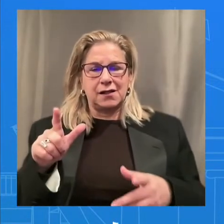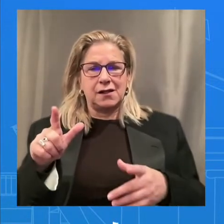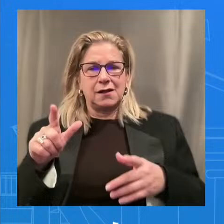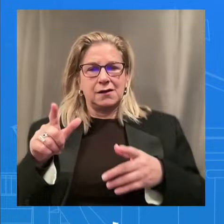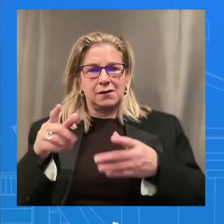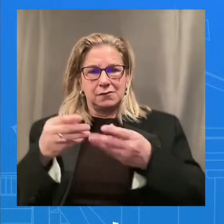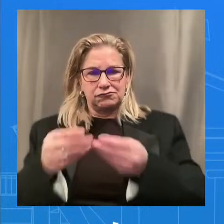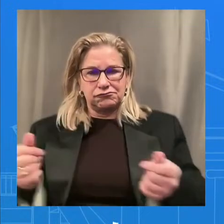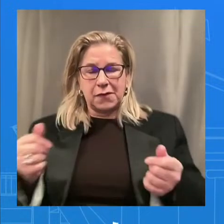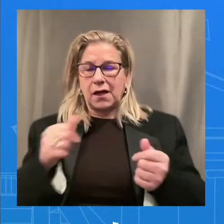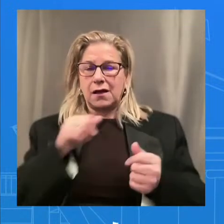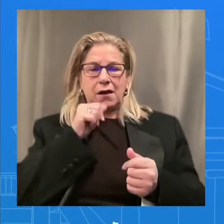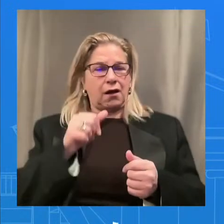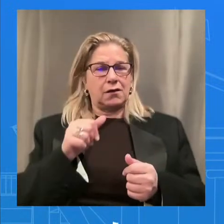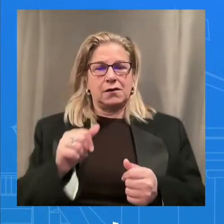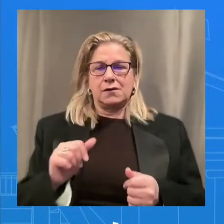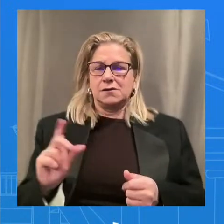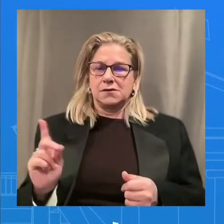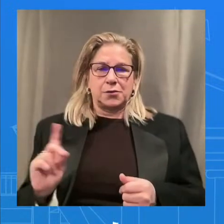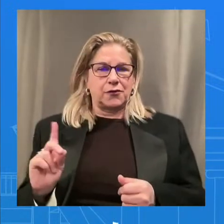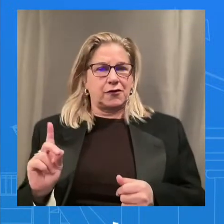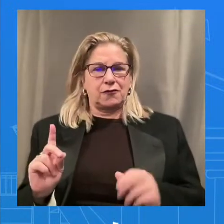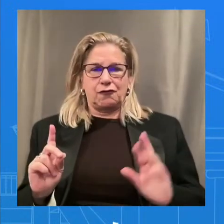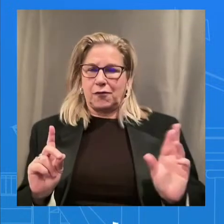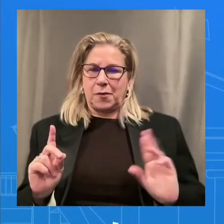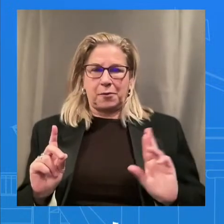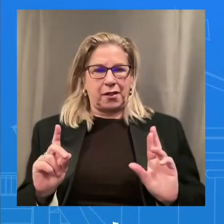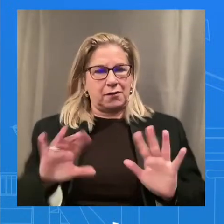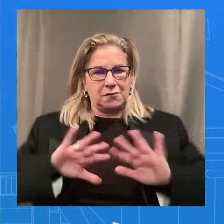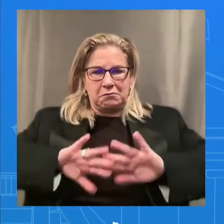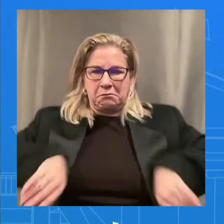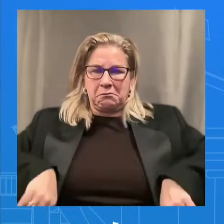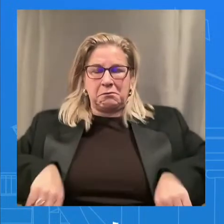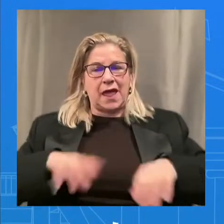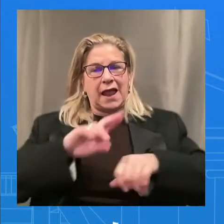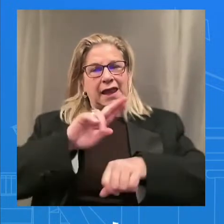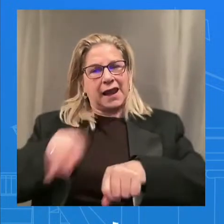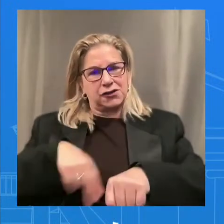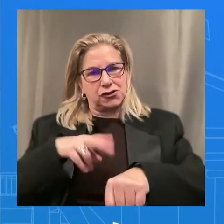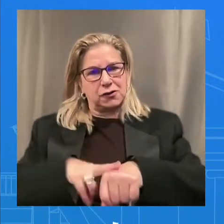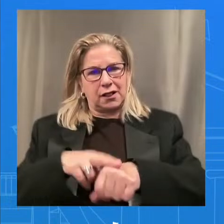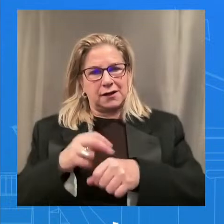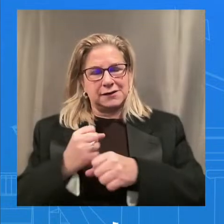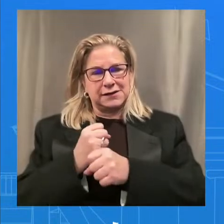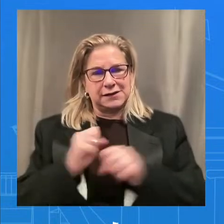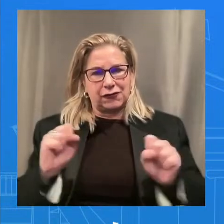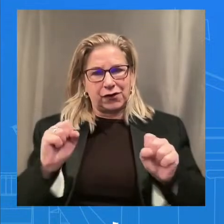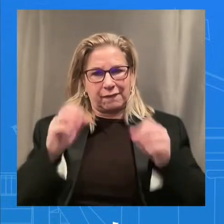has brought to this job from the very beginning that set the politics aside, do what’s right for the country,